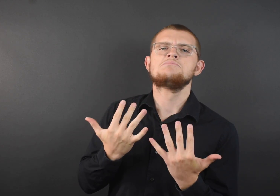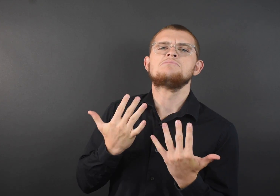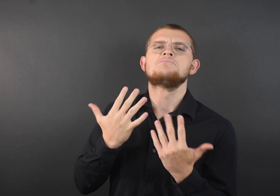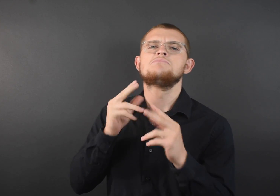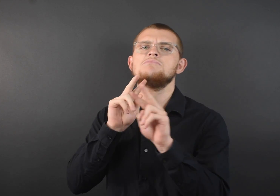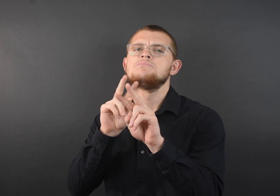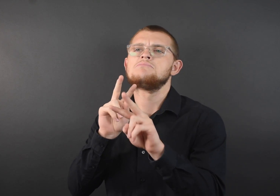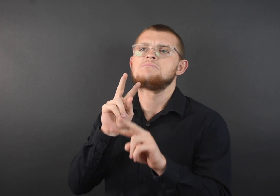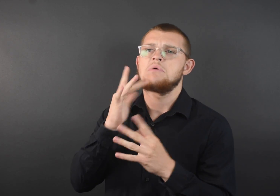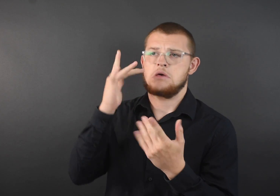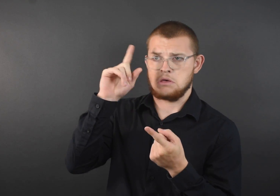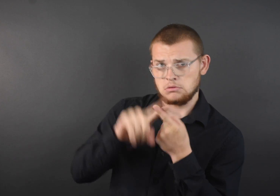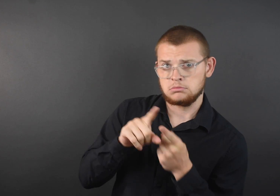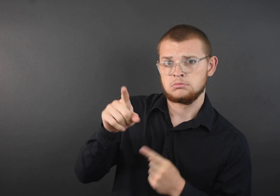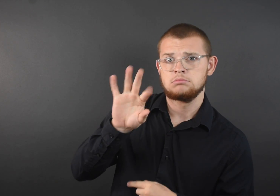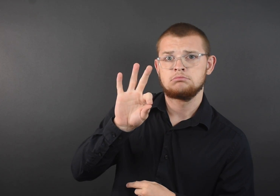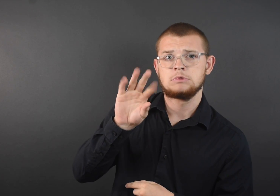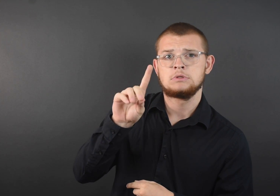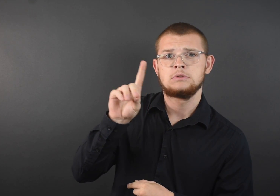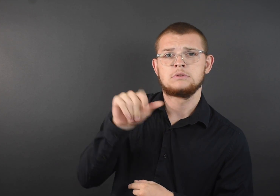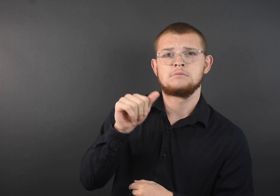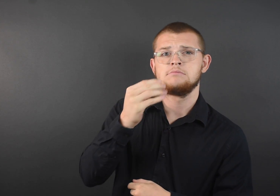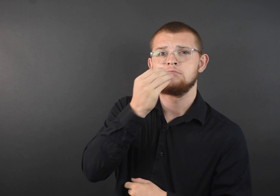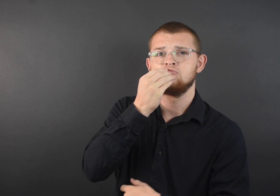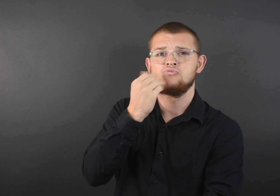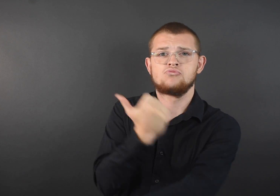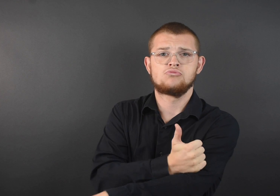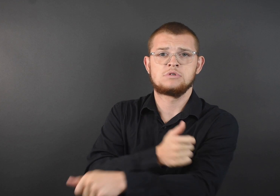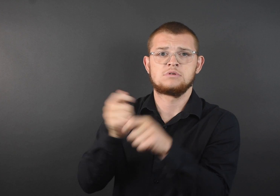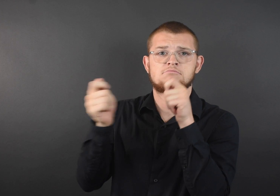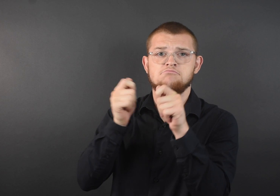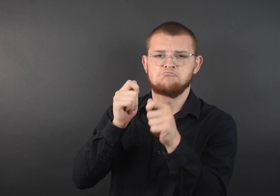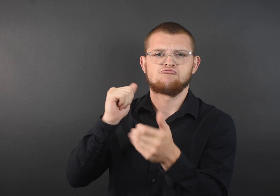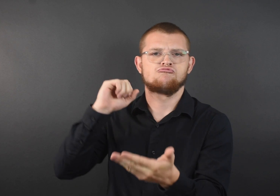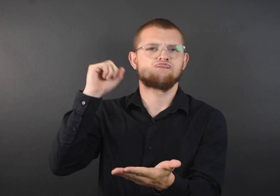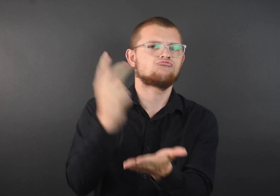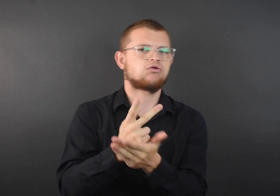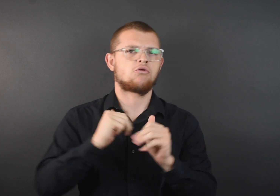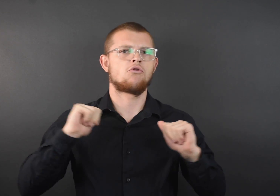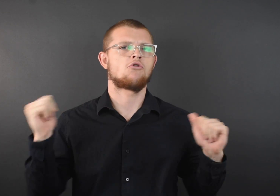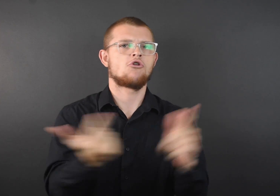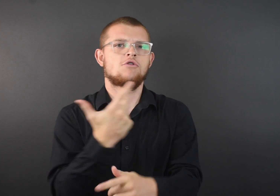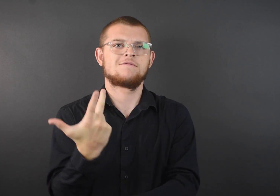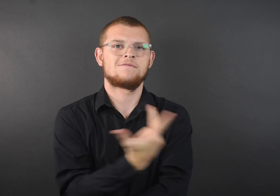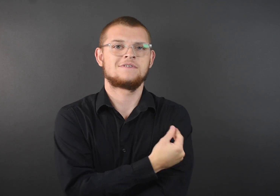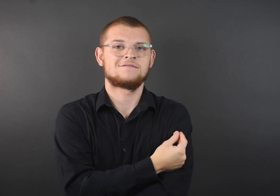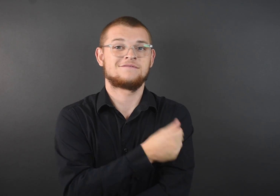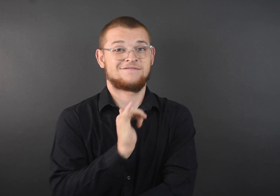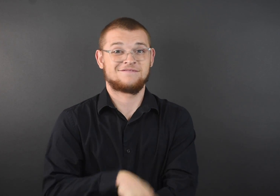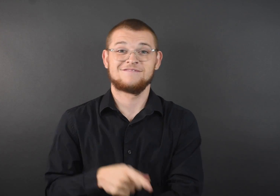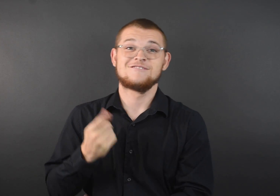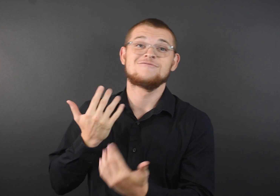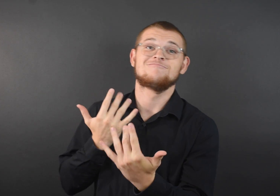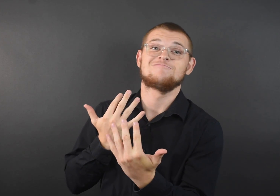hold off on a shot until the Food and Drug Administration gave vaccines final approval.